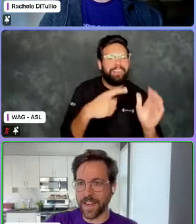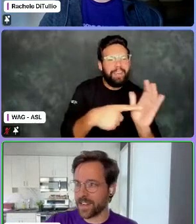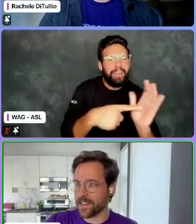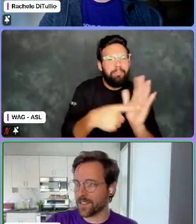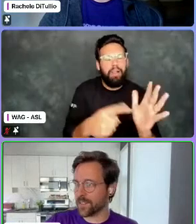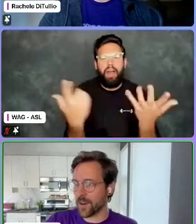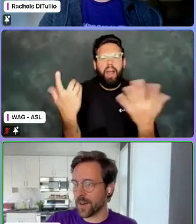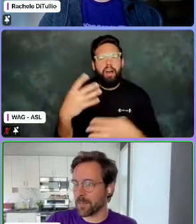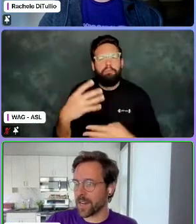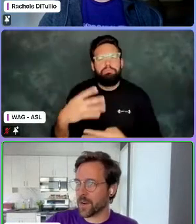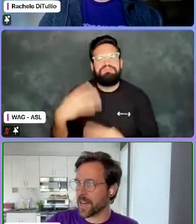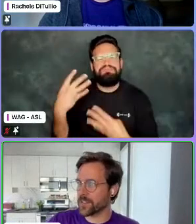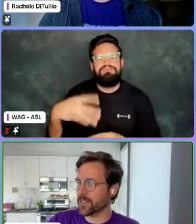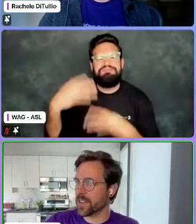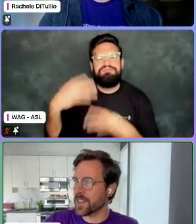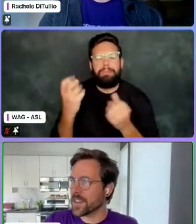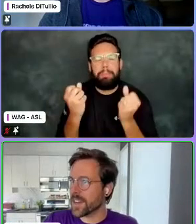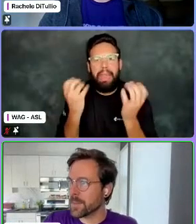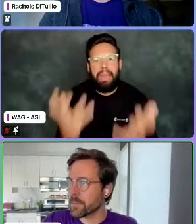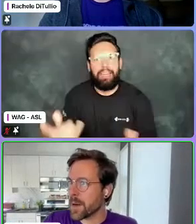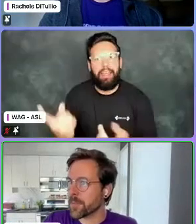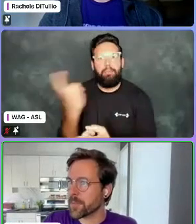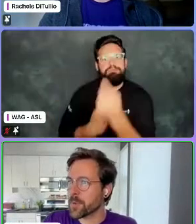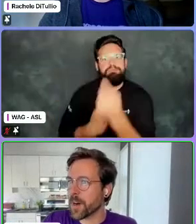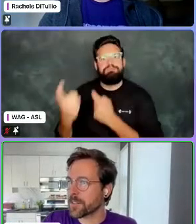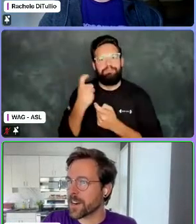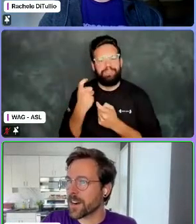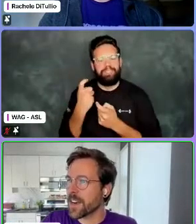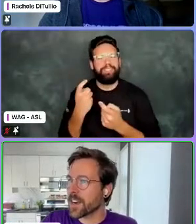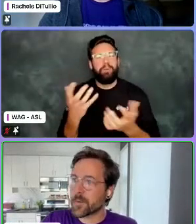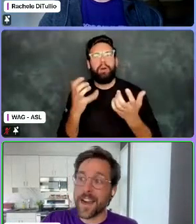[>>] Wonderful. That was great content. Love hearing that and seeing the examples that you showed. We have a ton